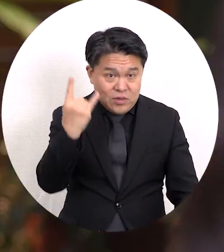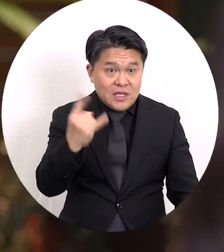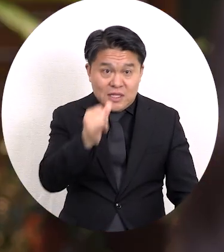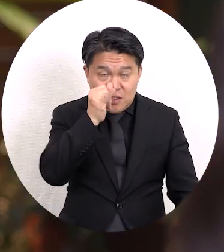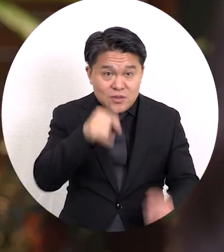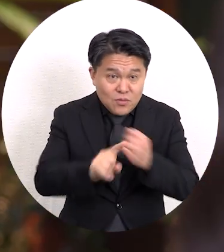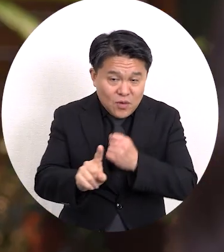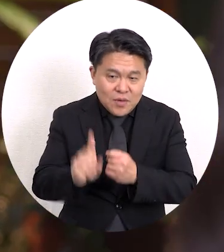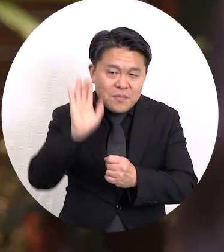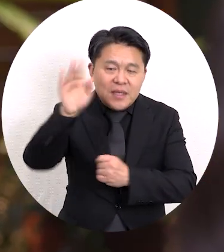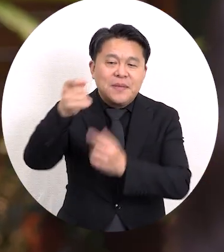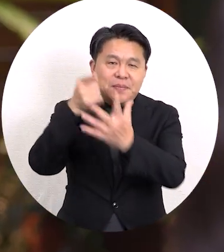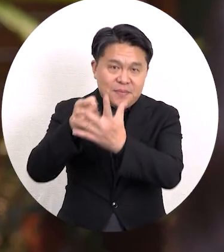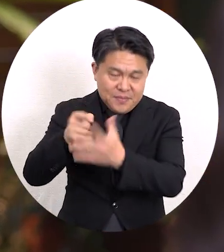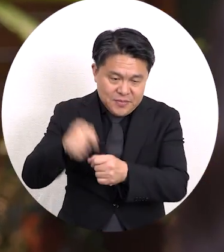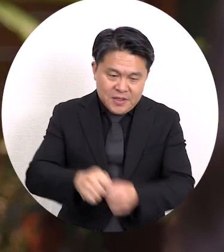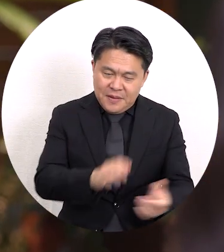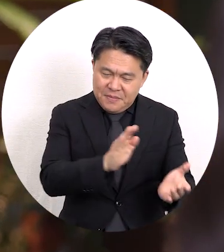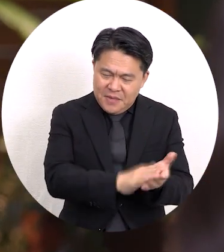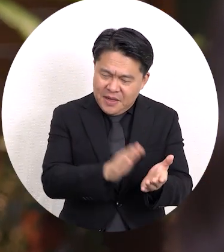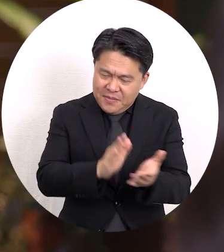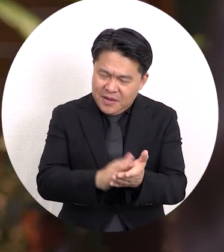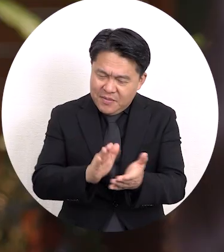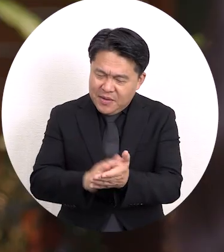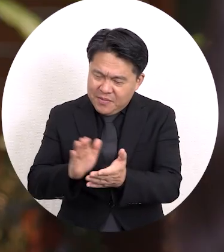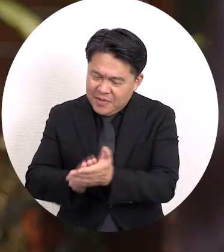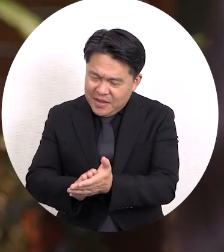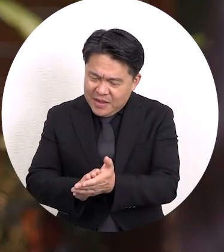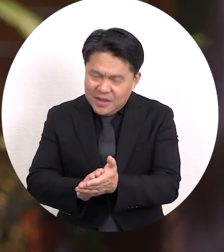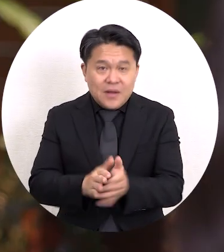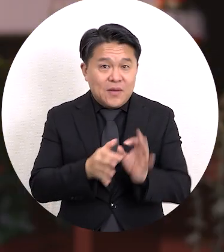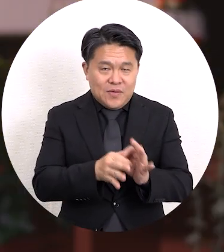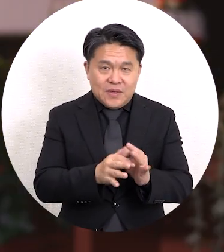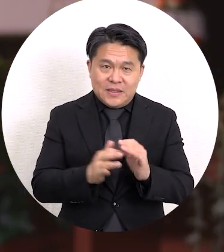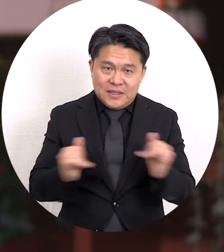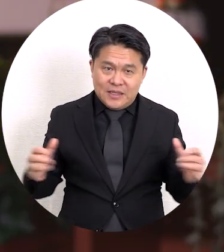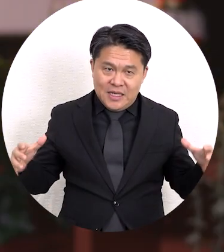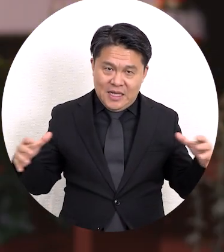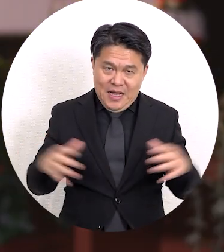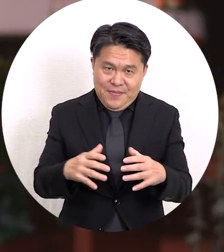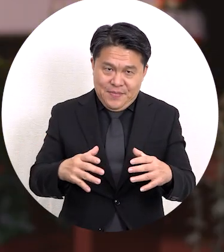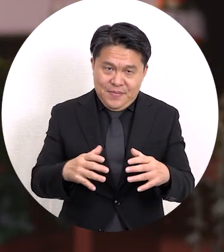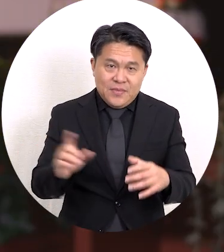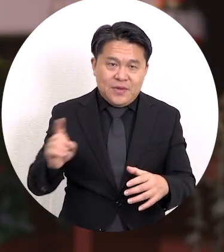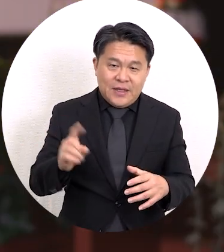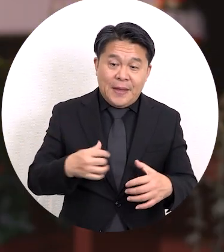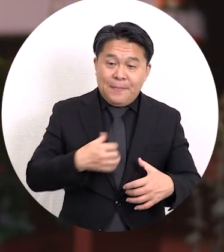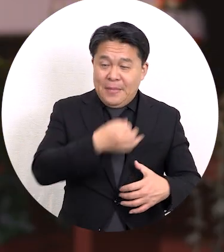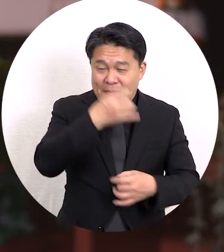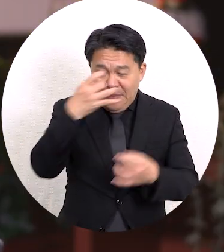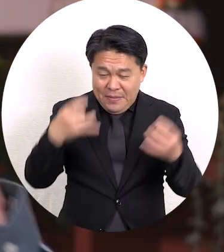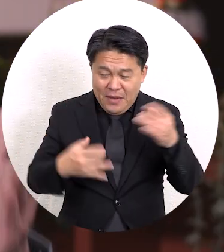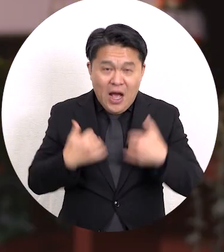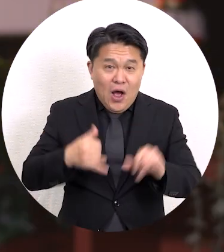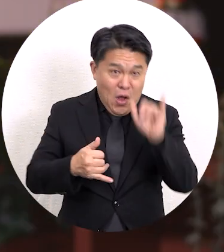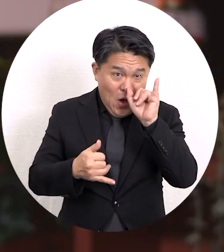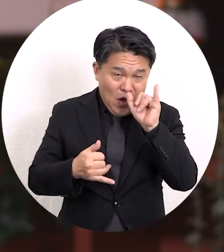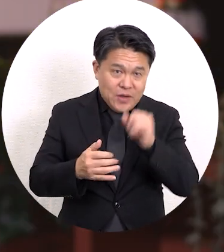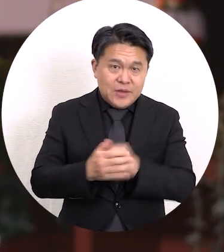Through such beats, we can collectively experience something like ecstasy, and at those moments,